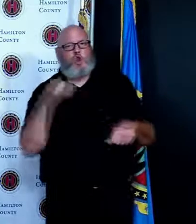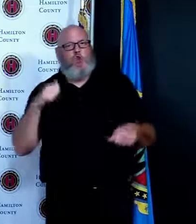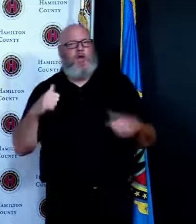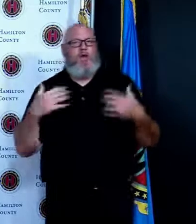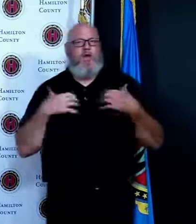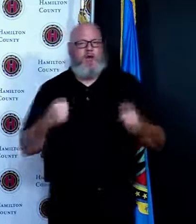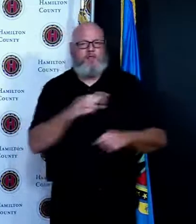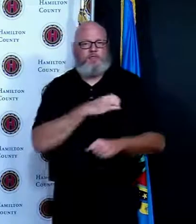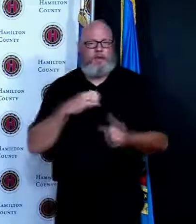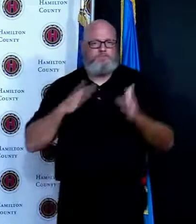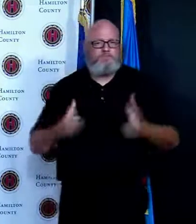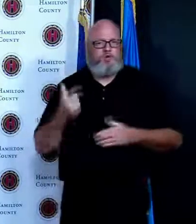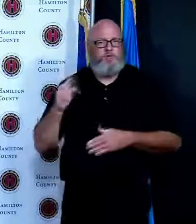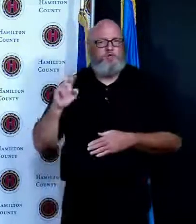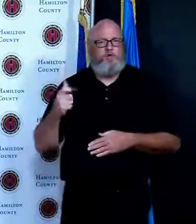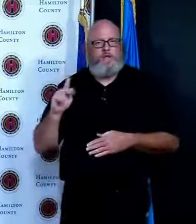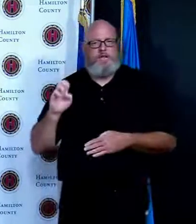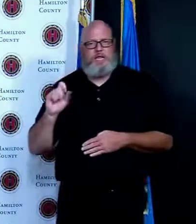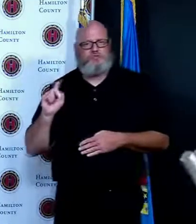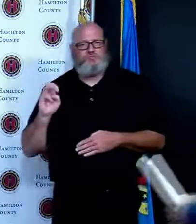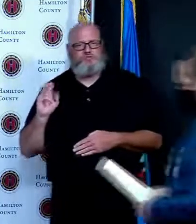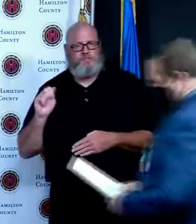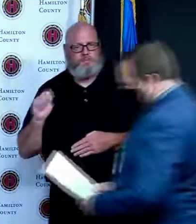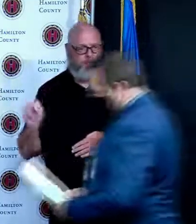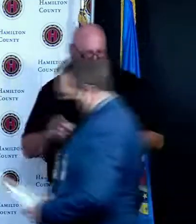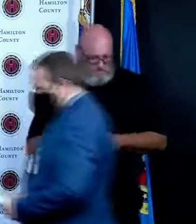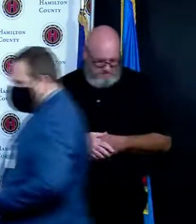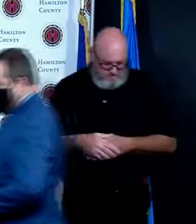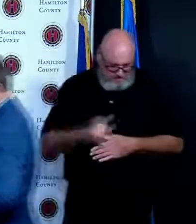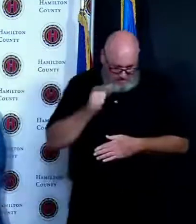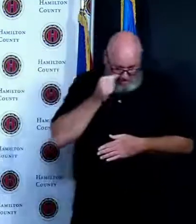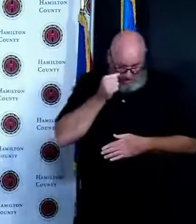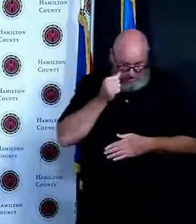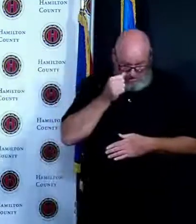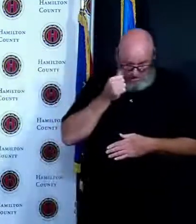Commissioner